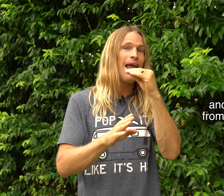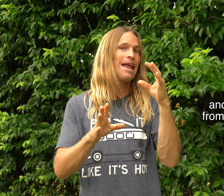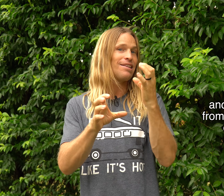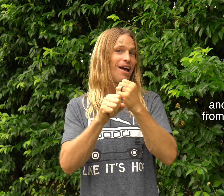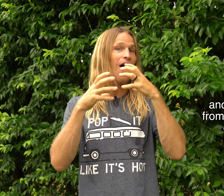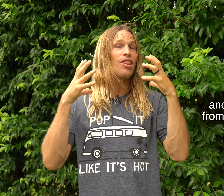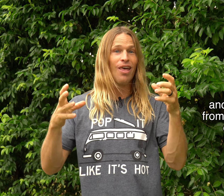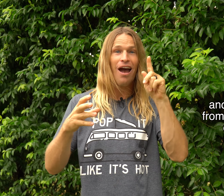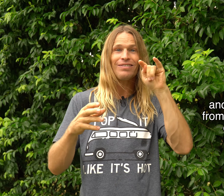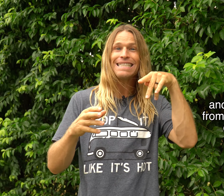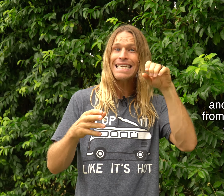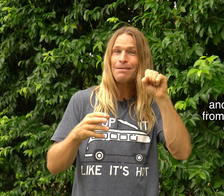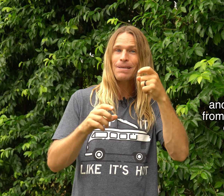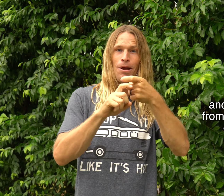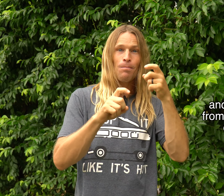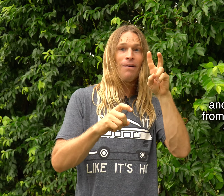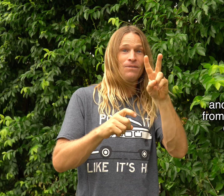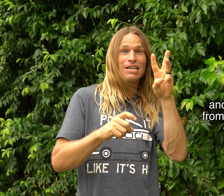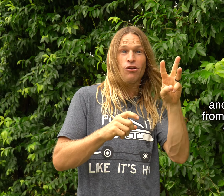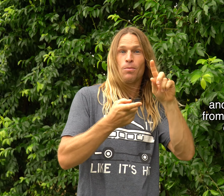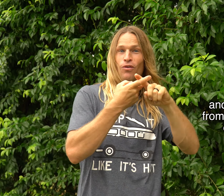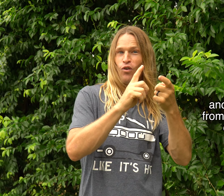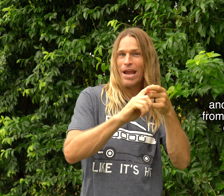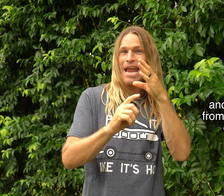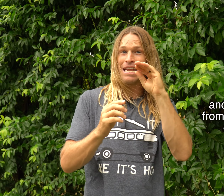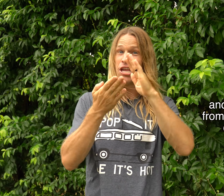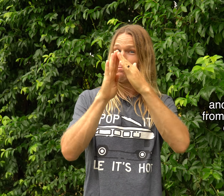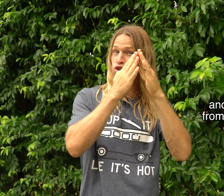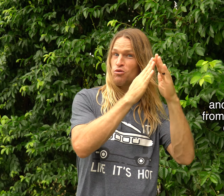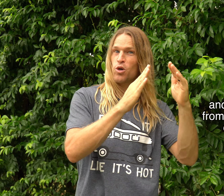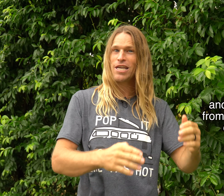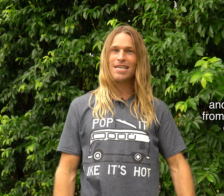and got many tips from VW friends and community...